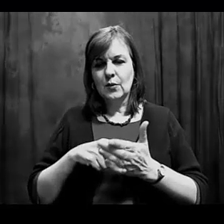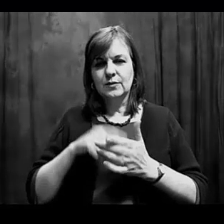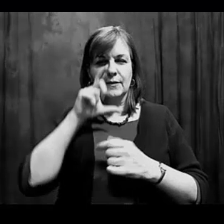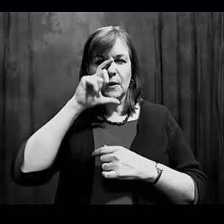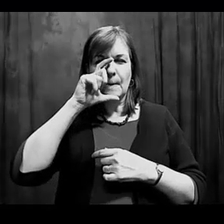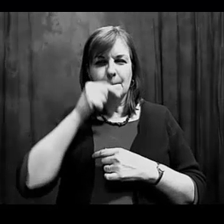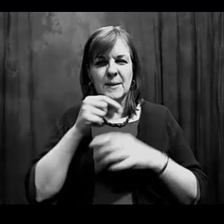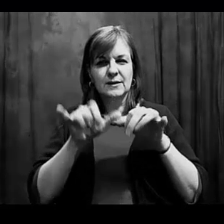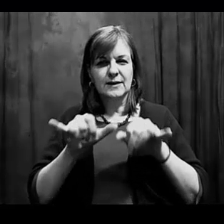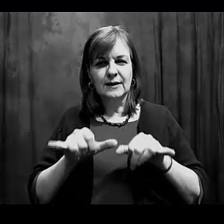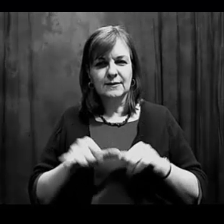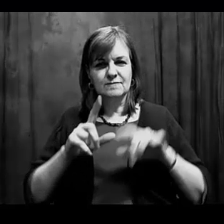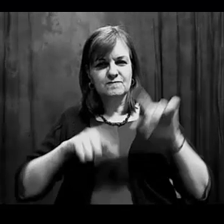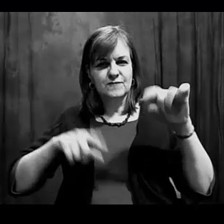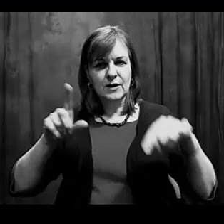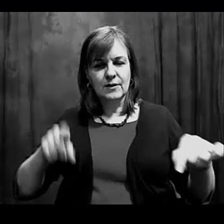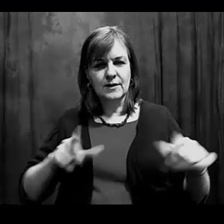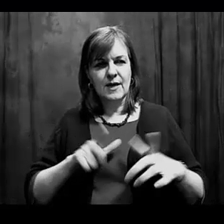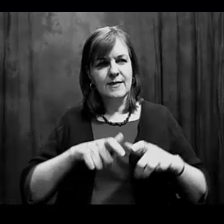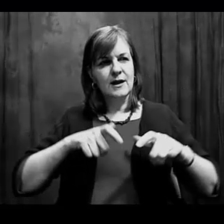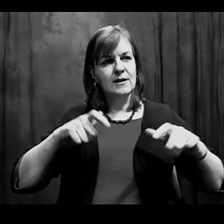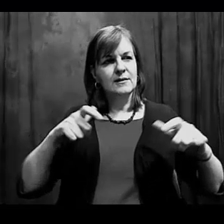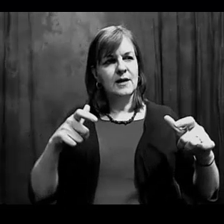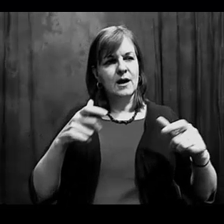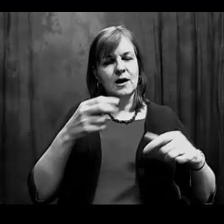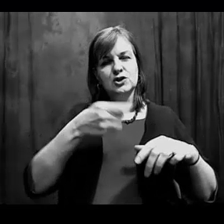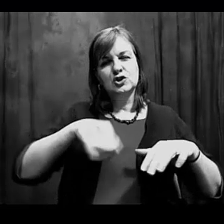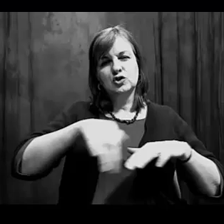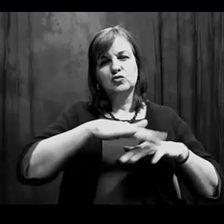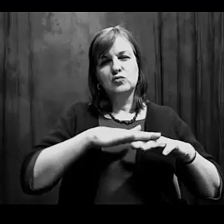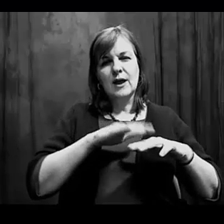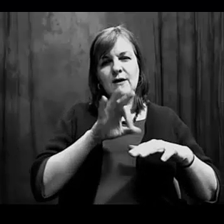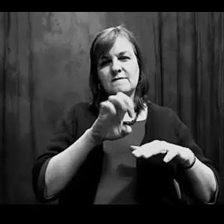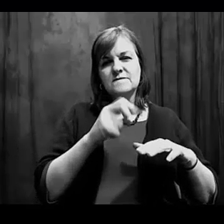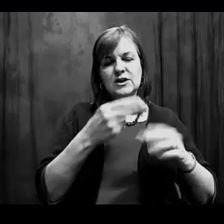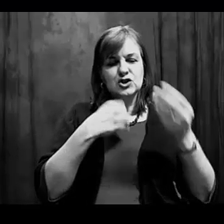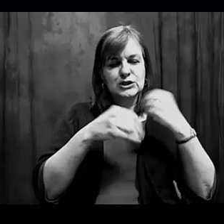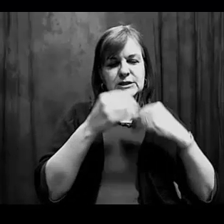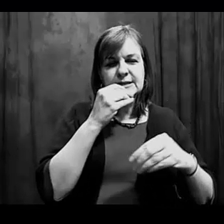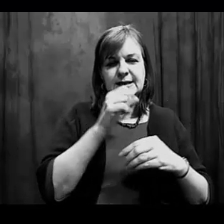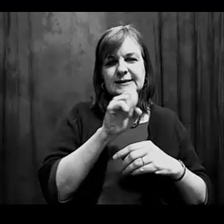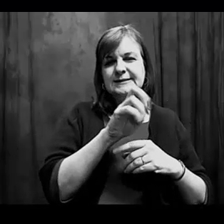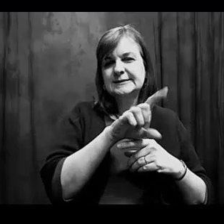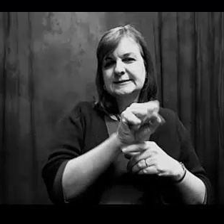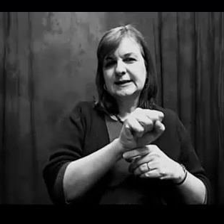so we'll look at these beak sizes you can look at the differences here -- large ground finch